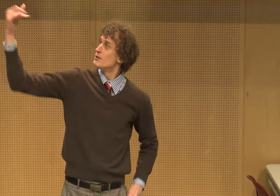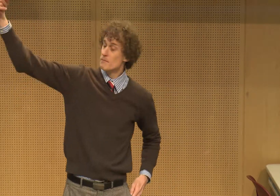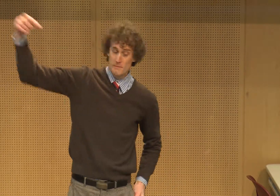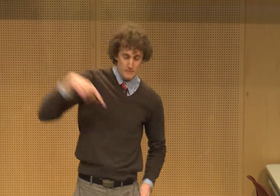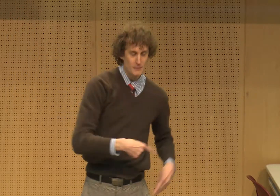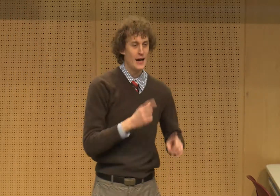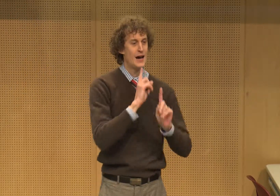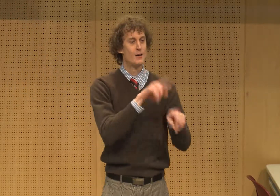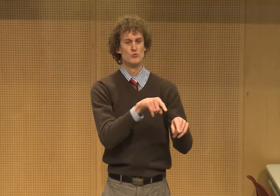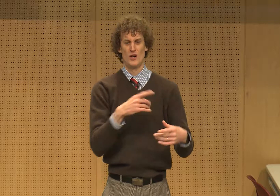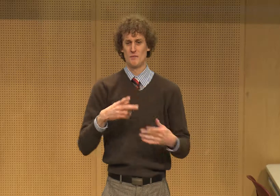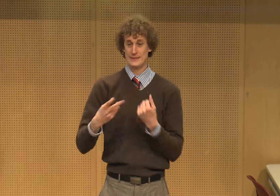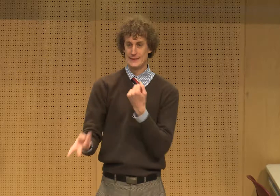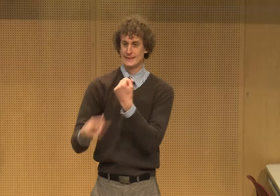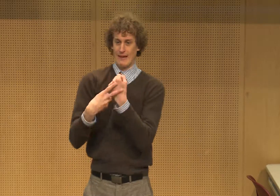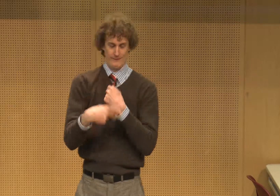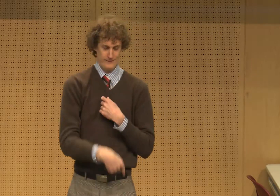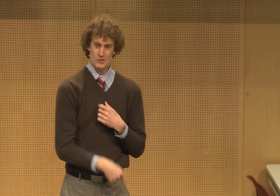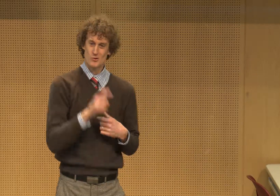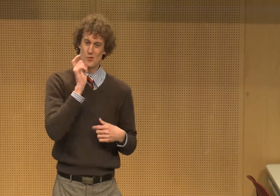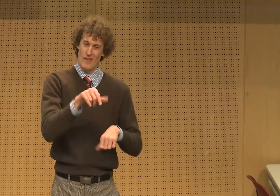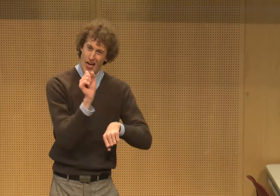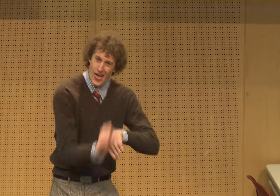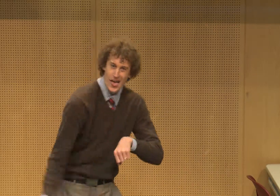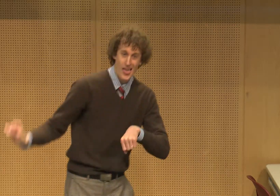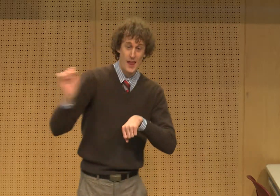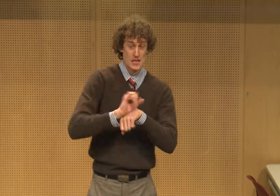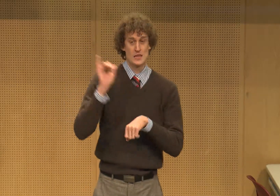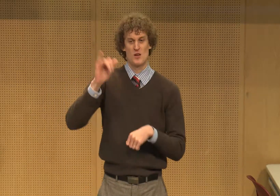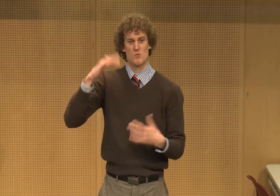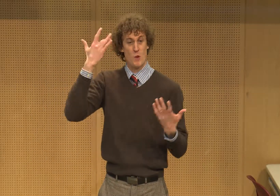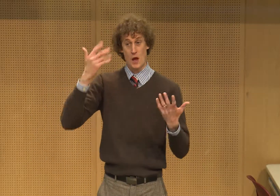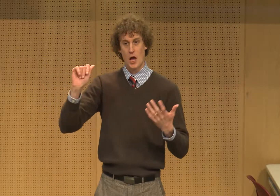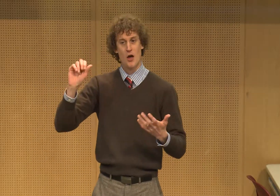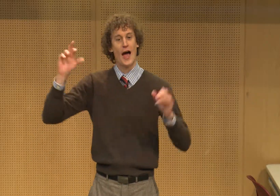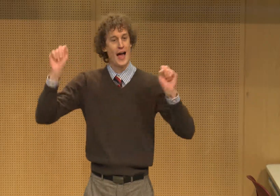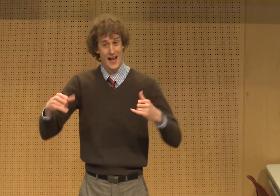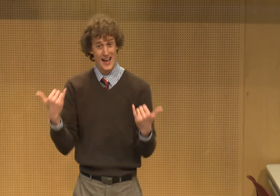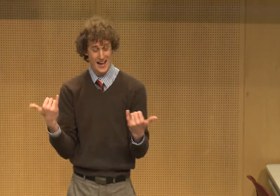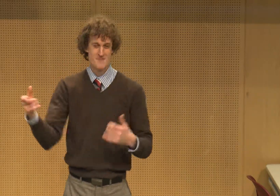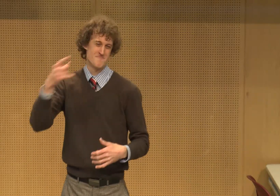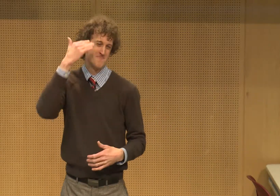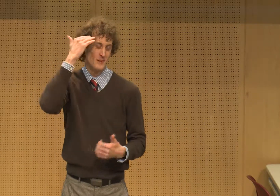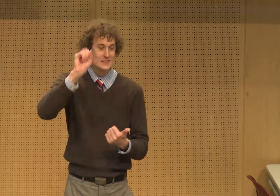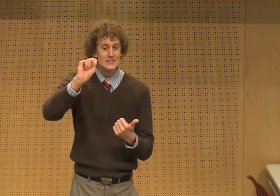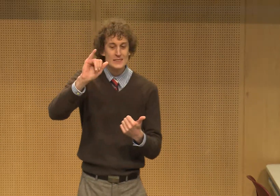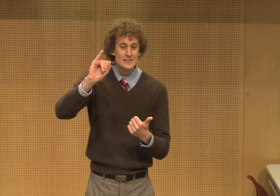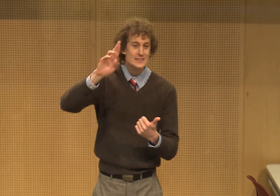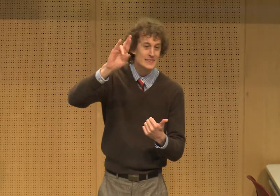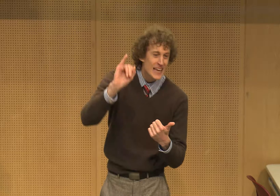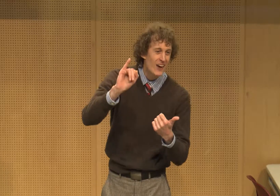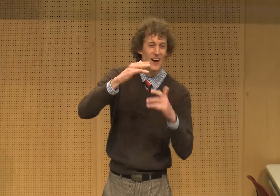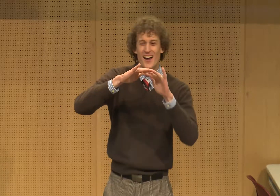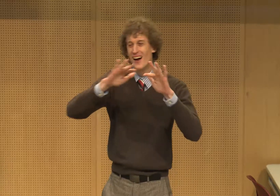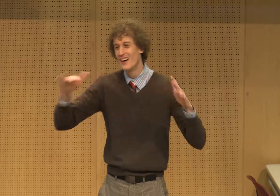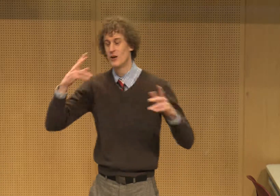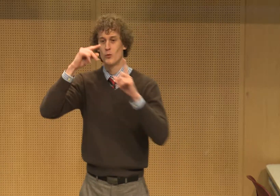It's where, I mean, from someone's phone to get up to the cloud, get back, and be saved on your phone is a much quicker journey.